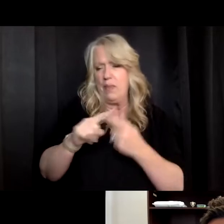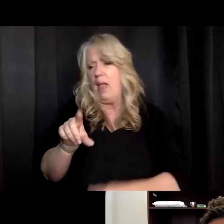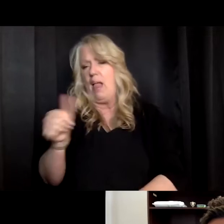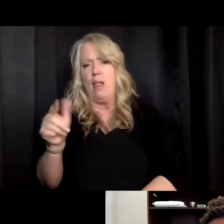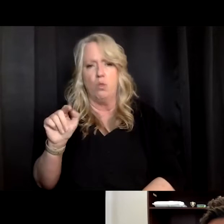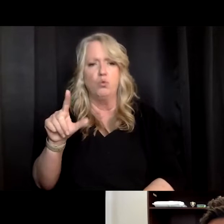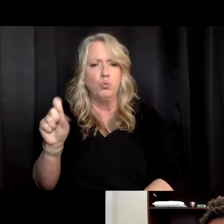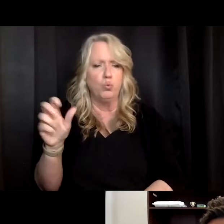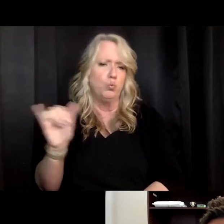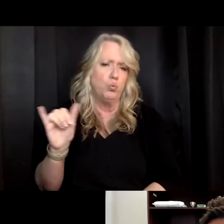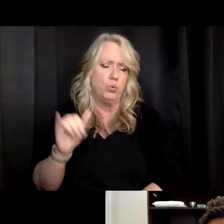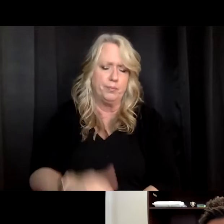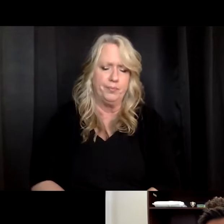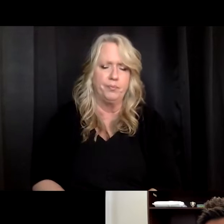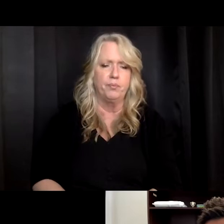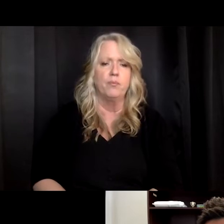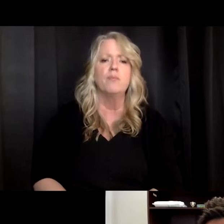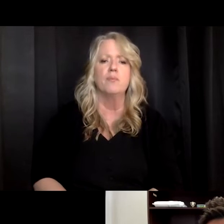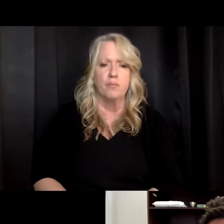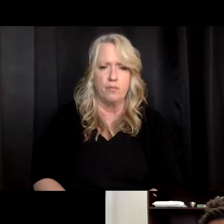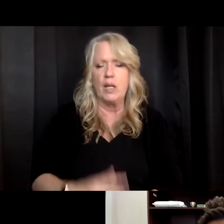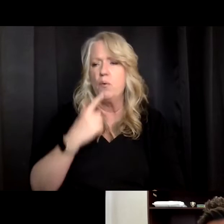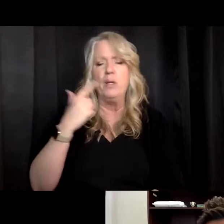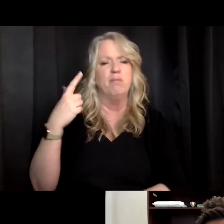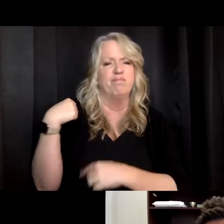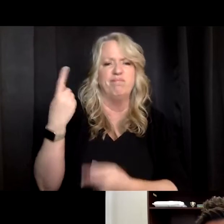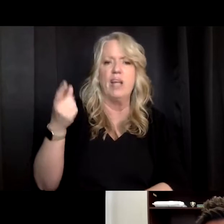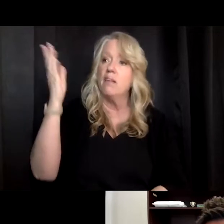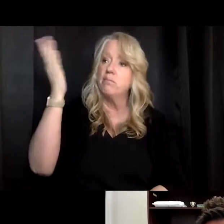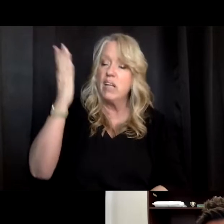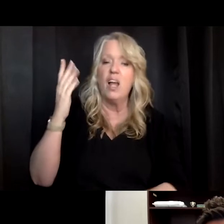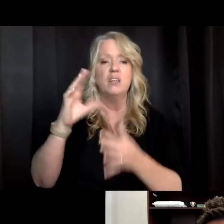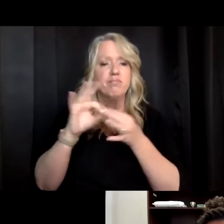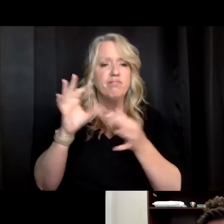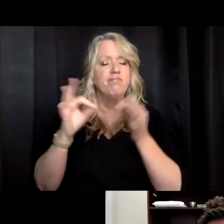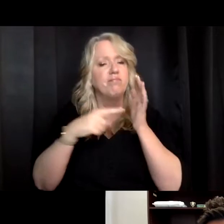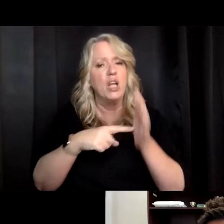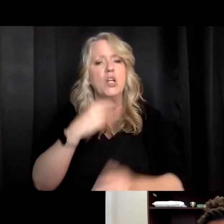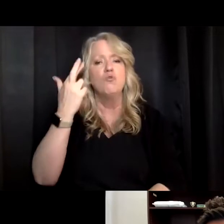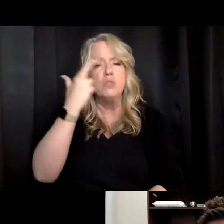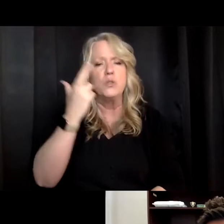, POSSIBLY SYMPTOM IMPROVEMENT COMBINED WITH CRISIS CARE TOOLS. WE HAVE GUESTS PRESENT